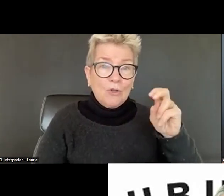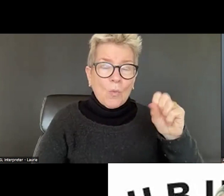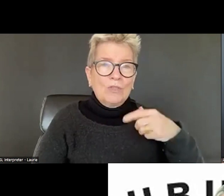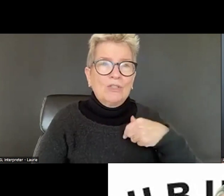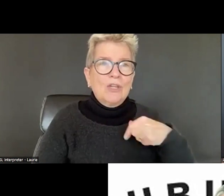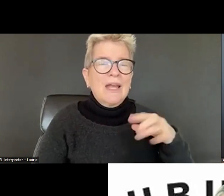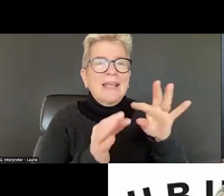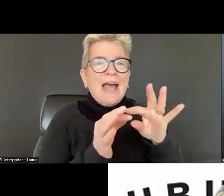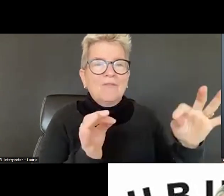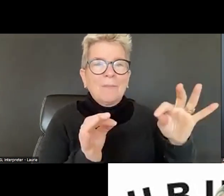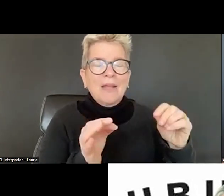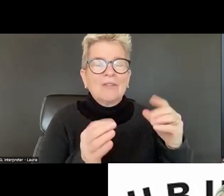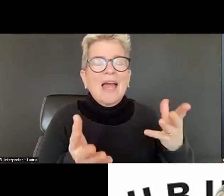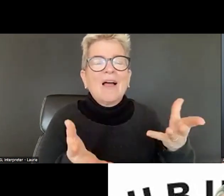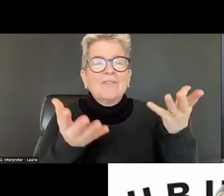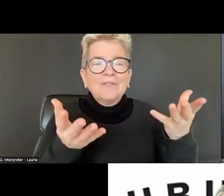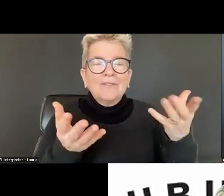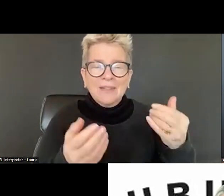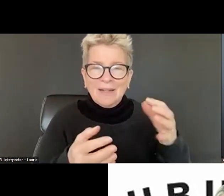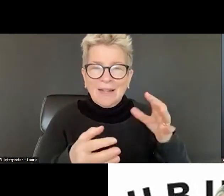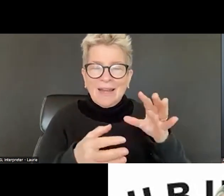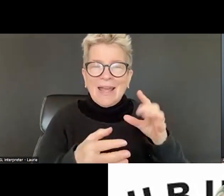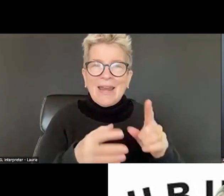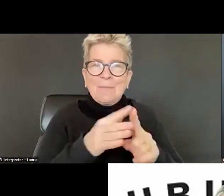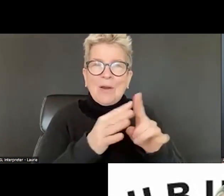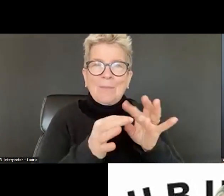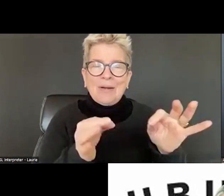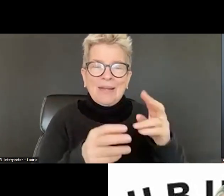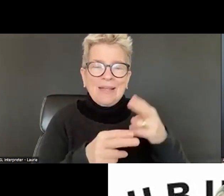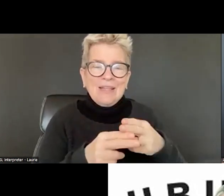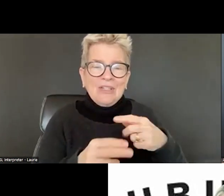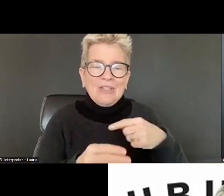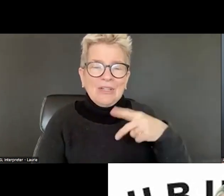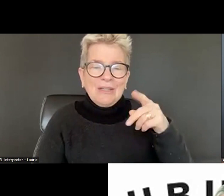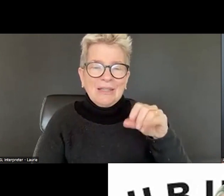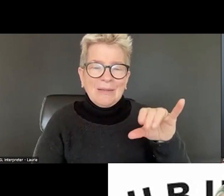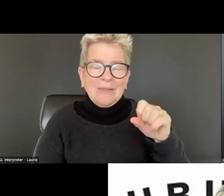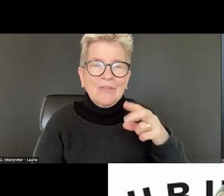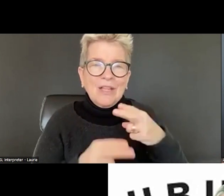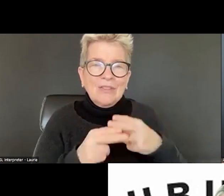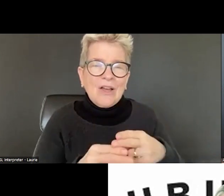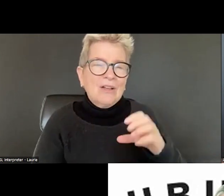uplifting and I bring her up because she has this affirmation playlist called currency spelled c u